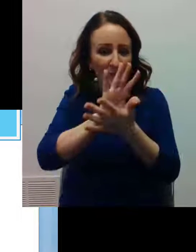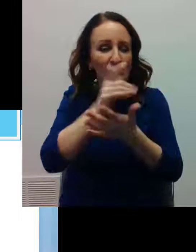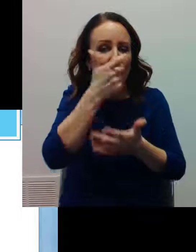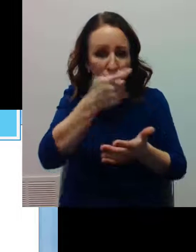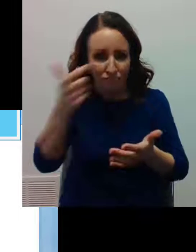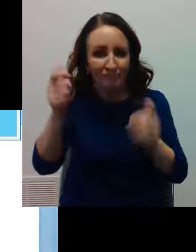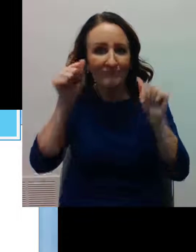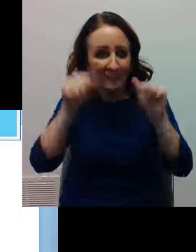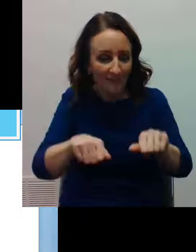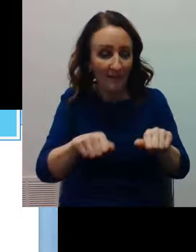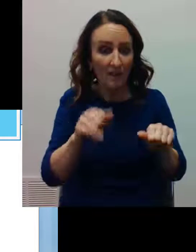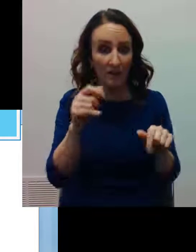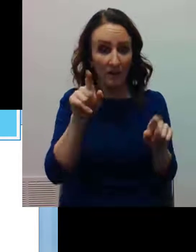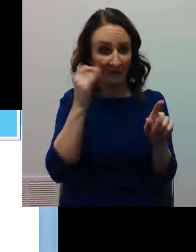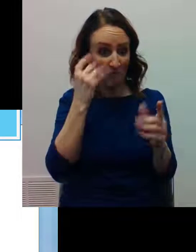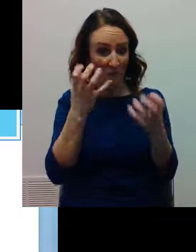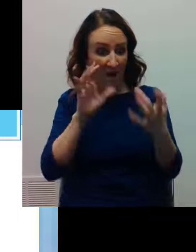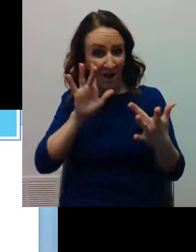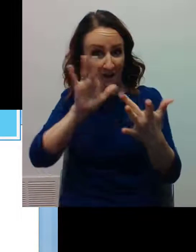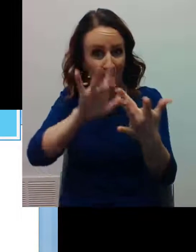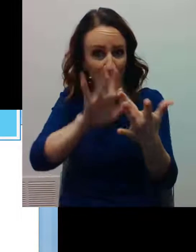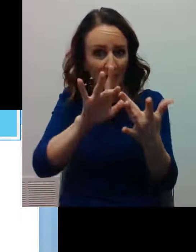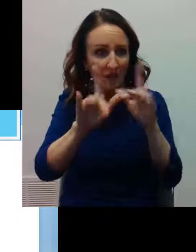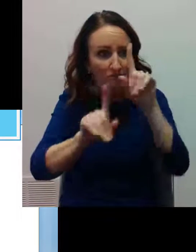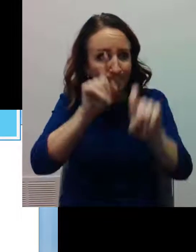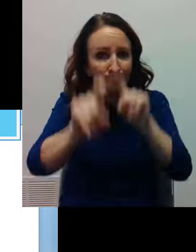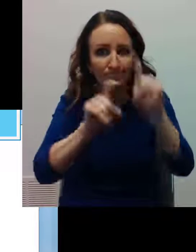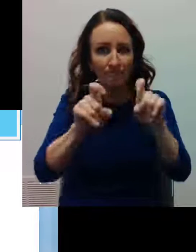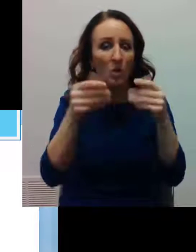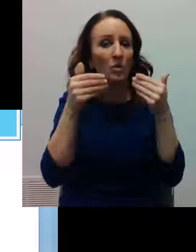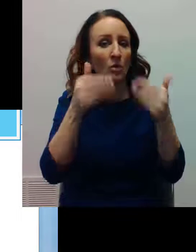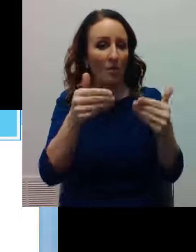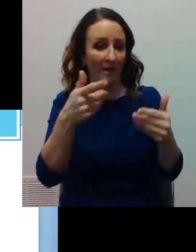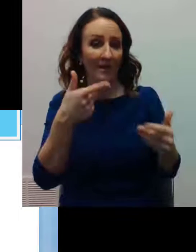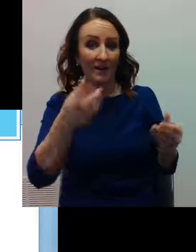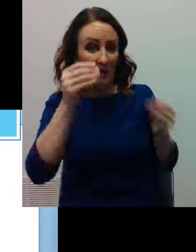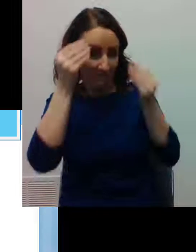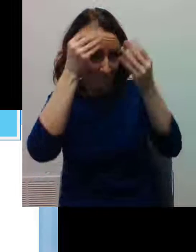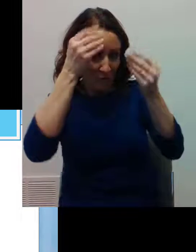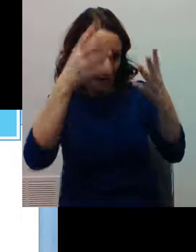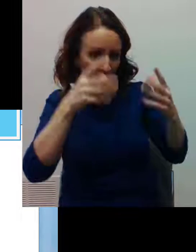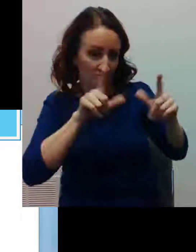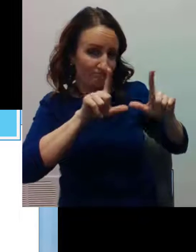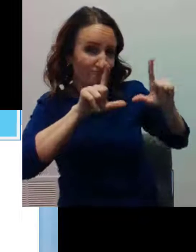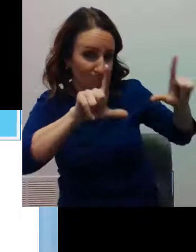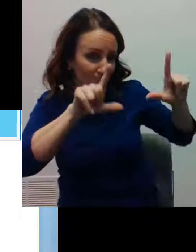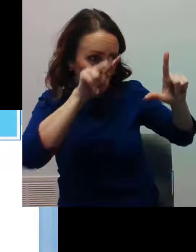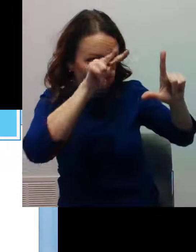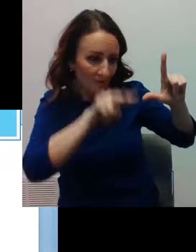If you have any more questions contact the Idaho SILC, you can contact us by phone email or visit our website